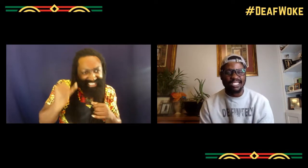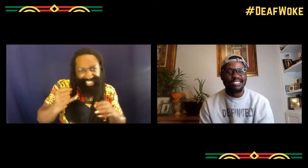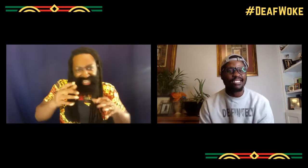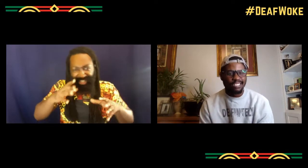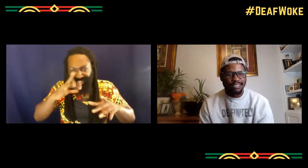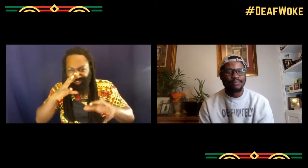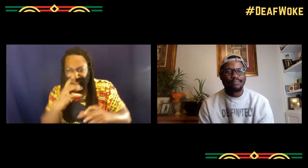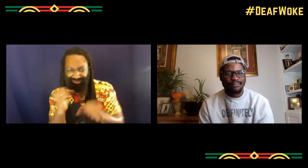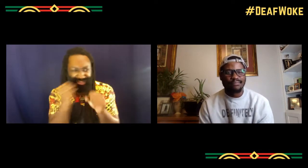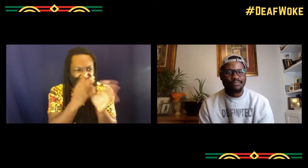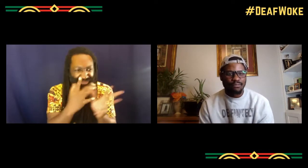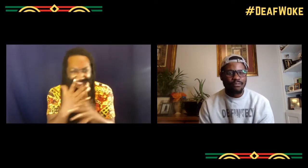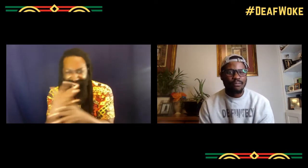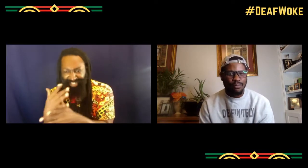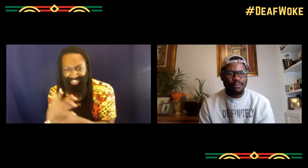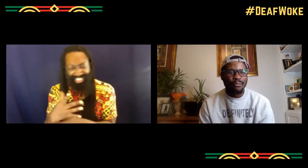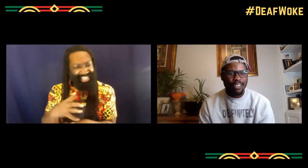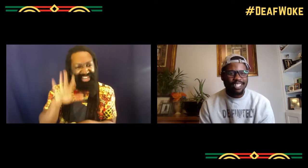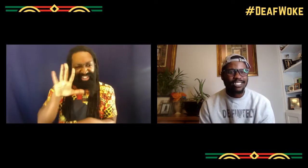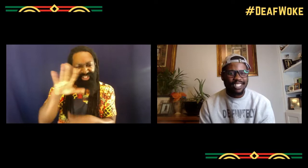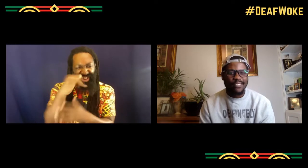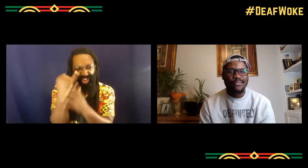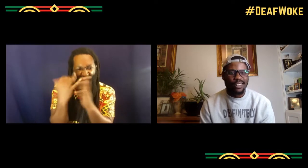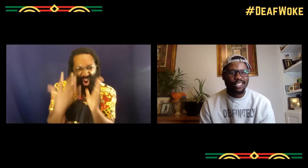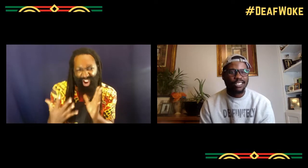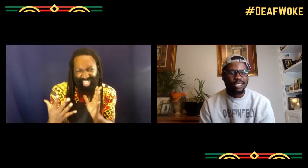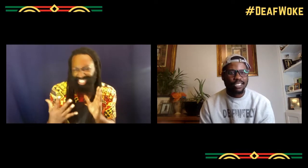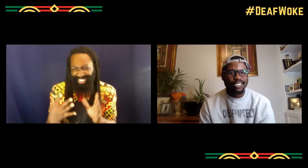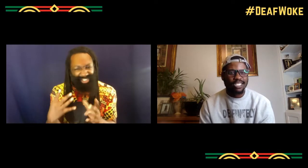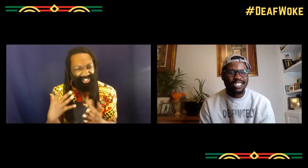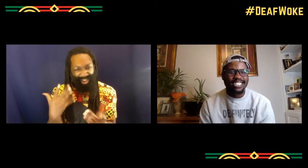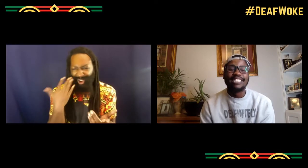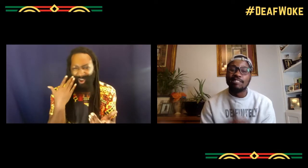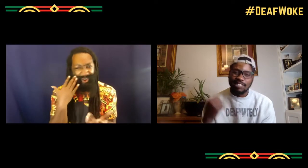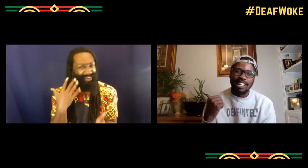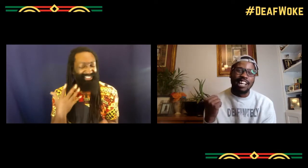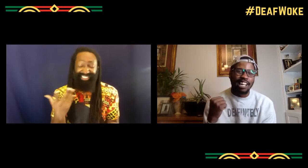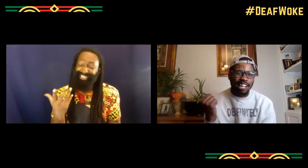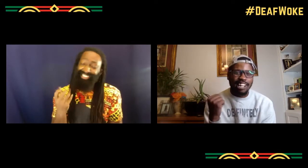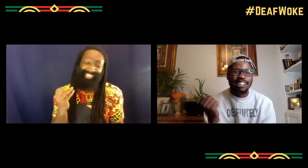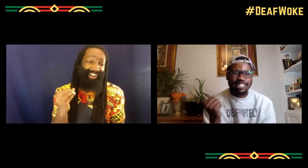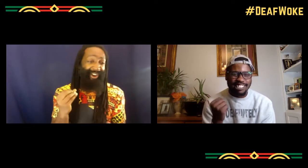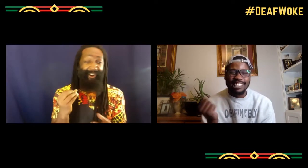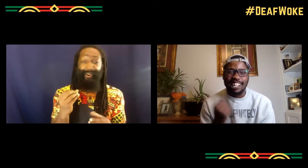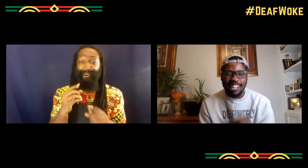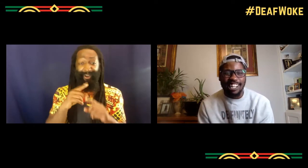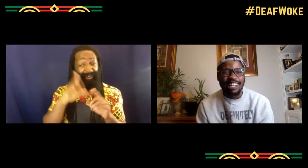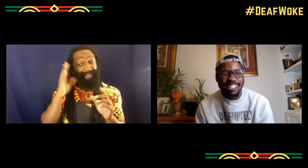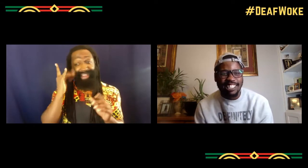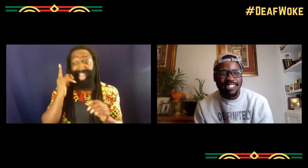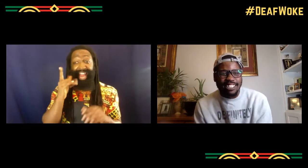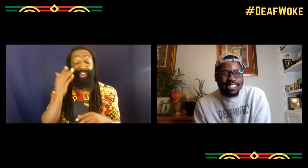you know, their own borders their own ideas and how to interact with people and artists are so just so different,